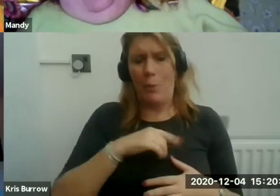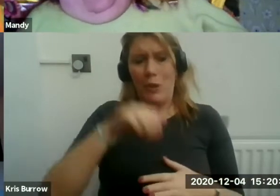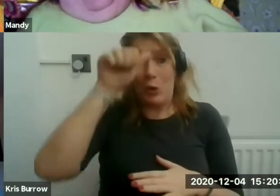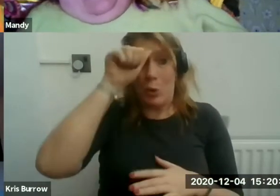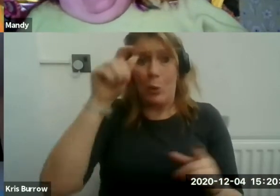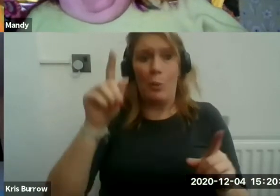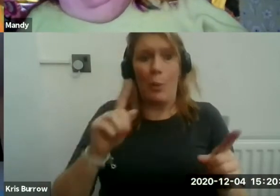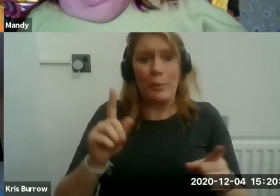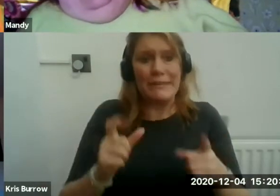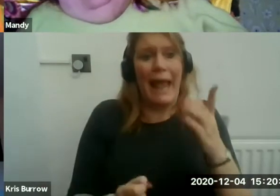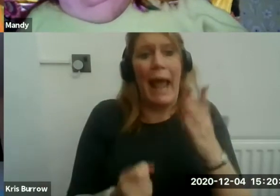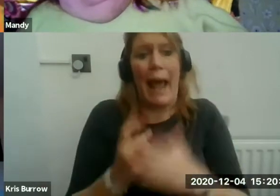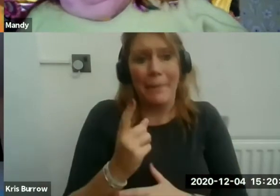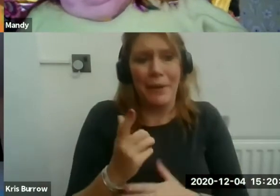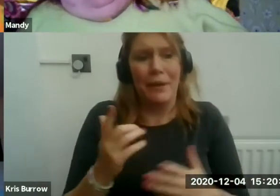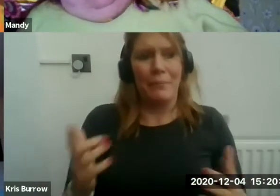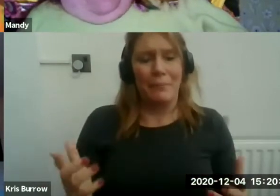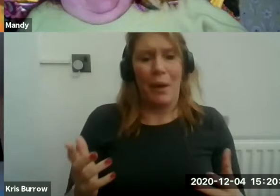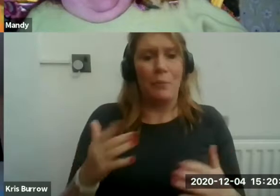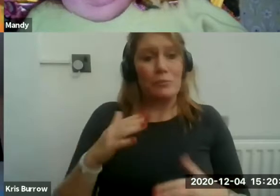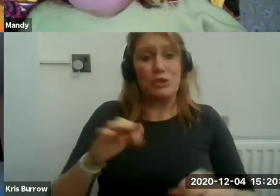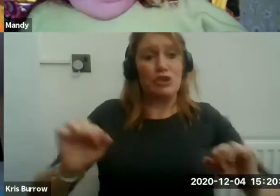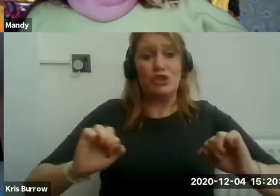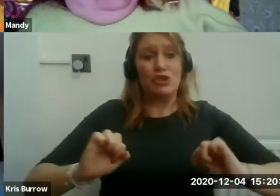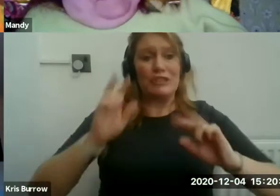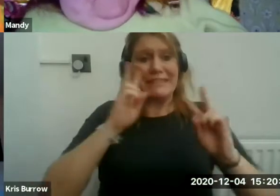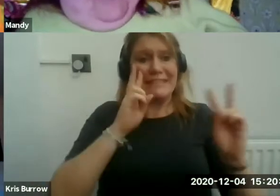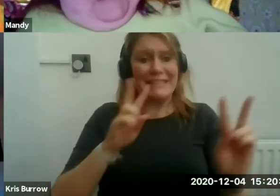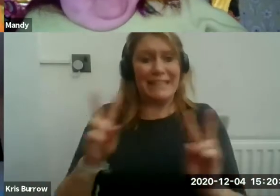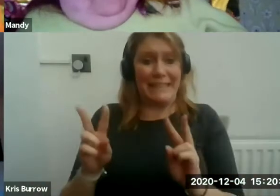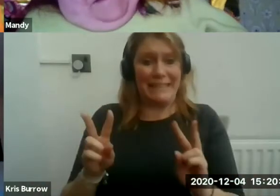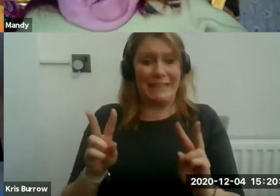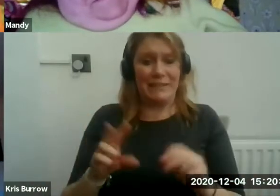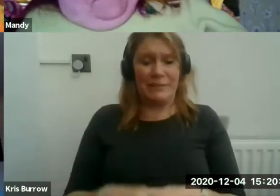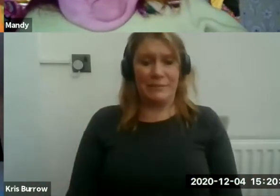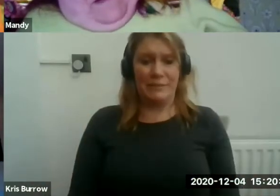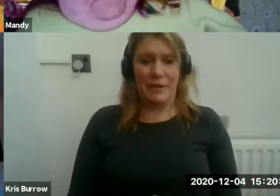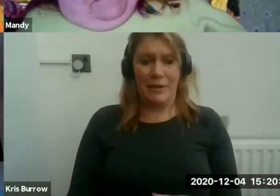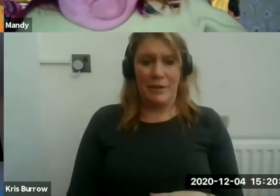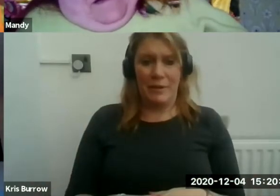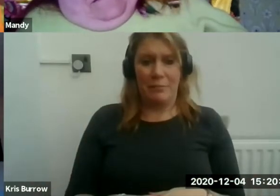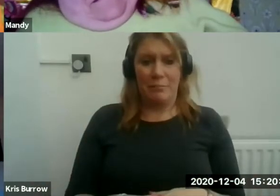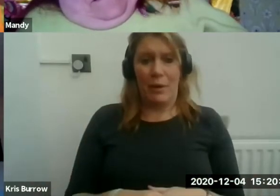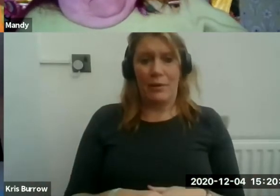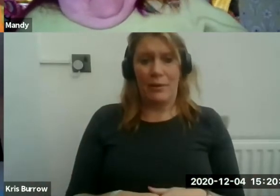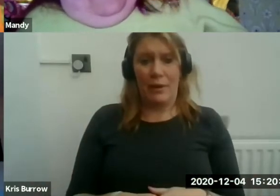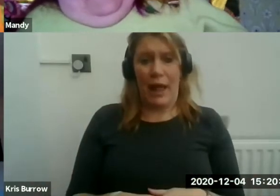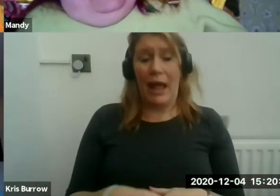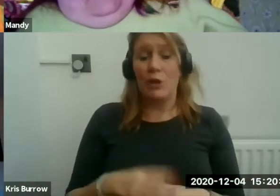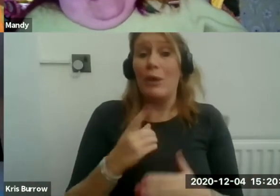of script as well. So we didn't know. Thinking about you are thinking to